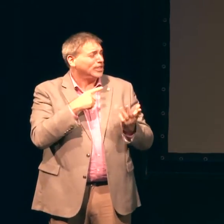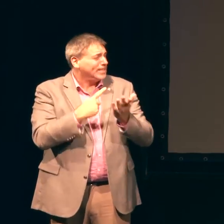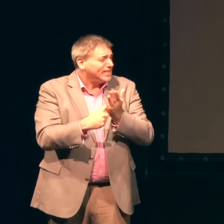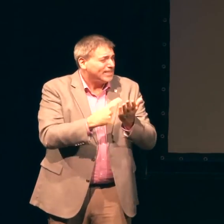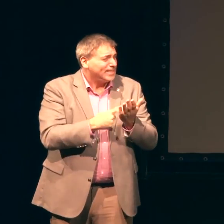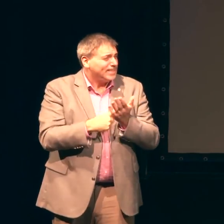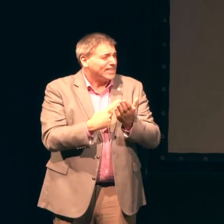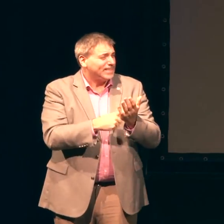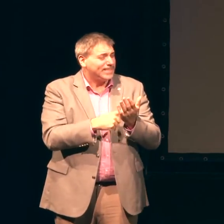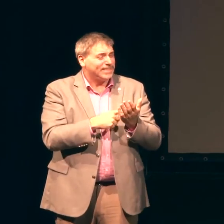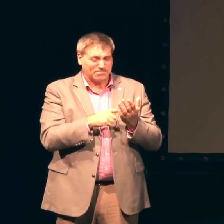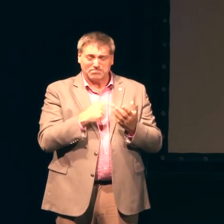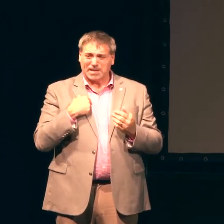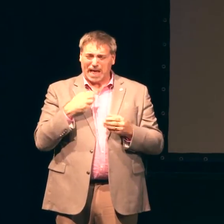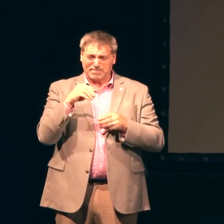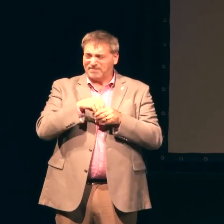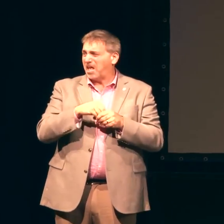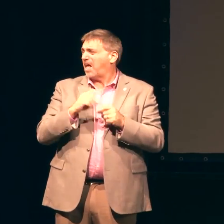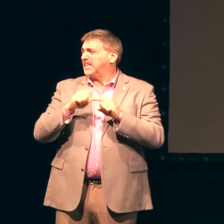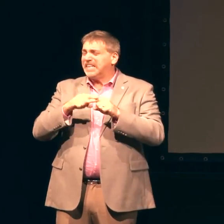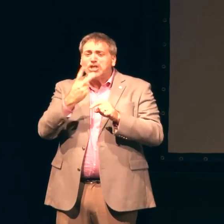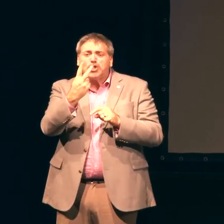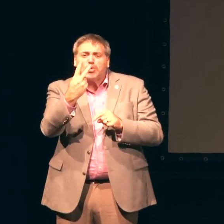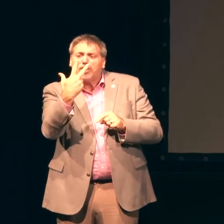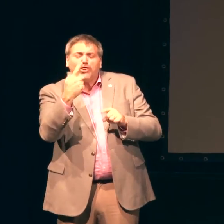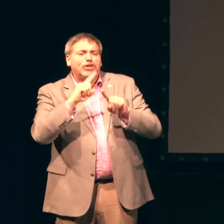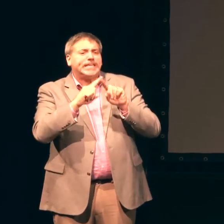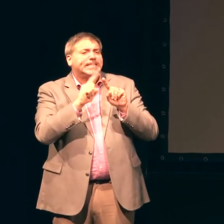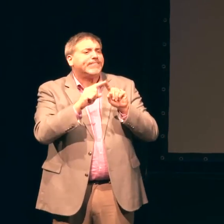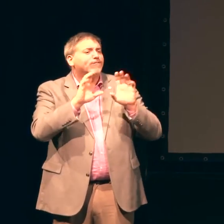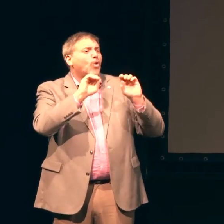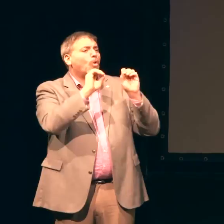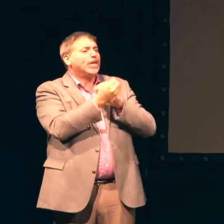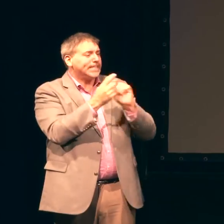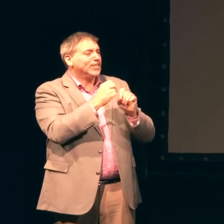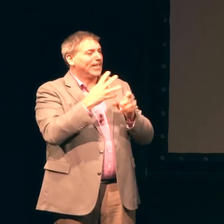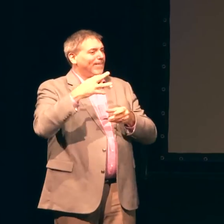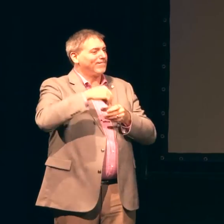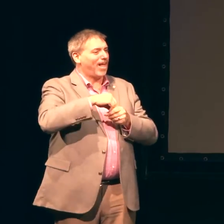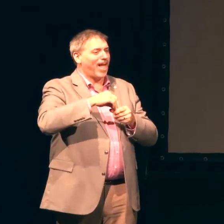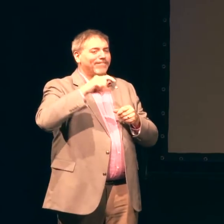various stake holders, we have had various discussions, I am involved in two or three